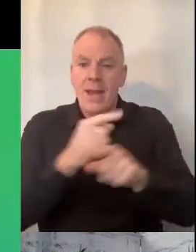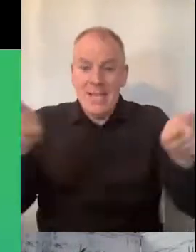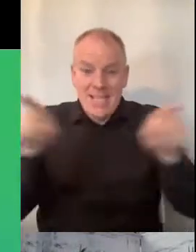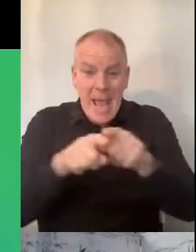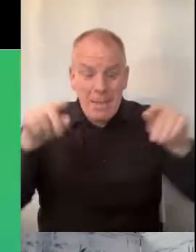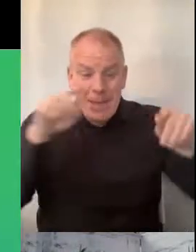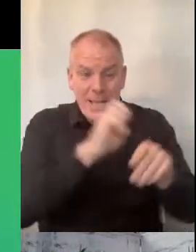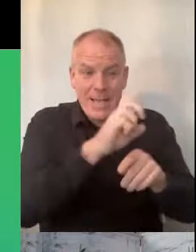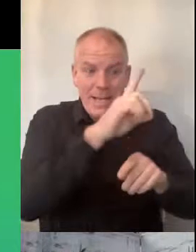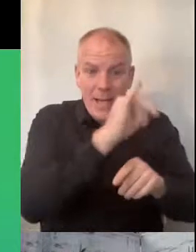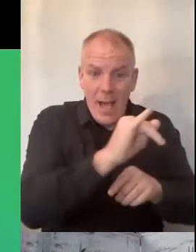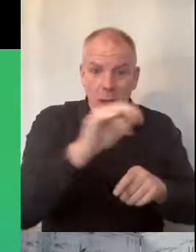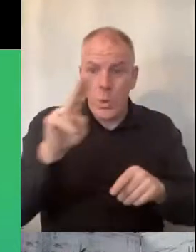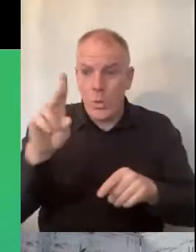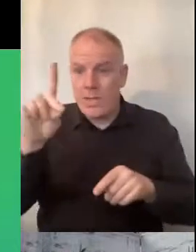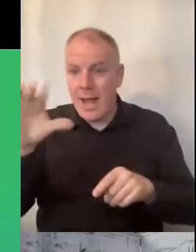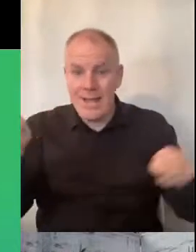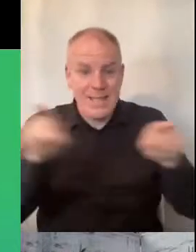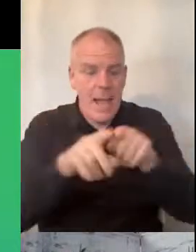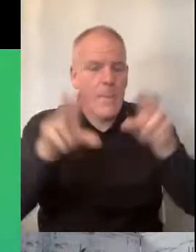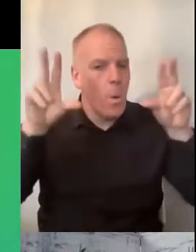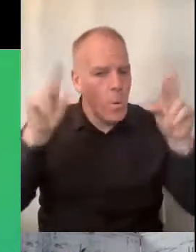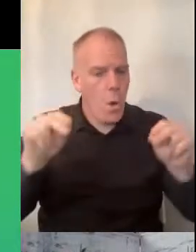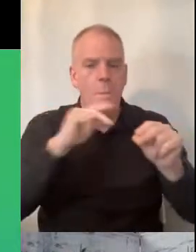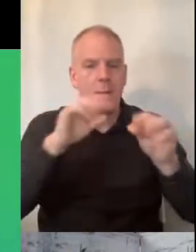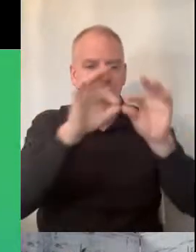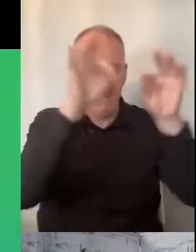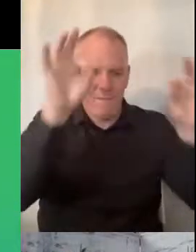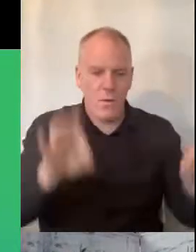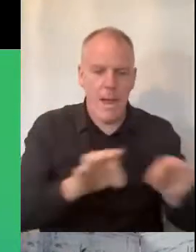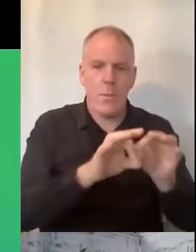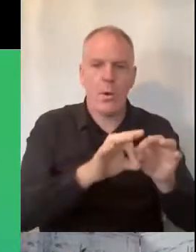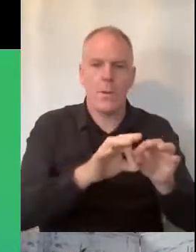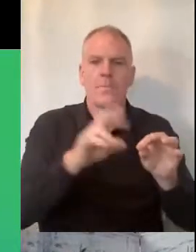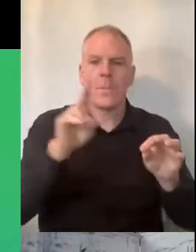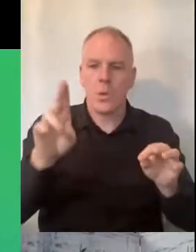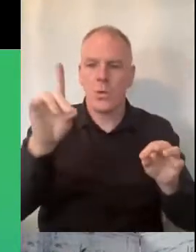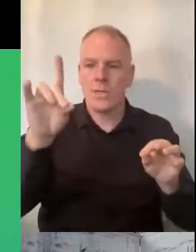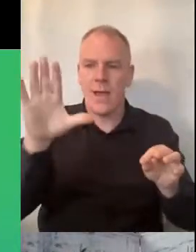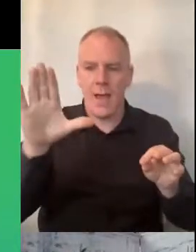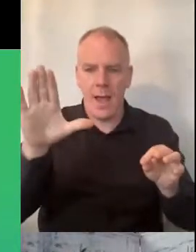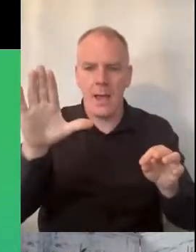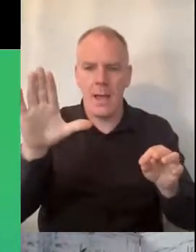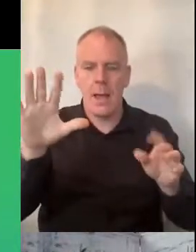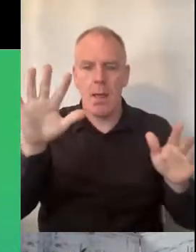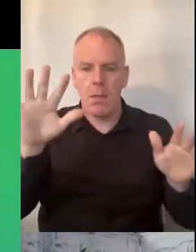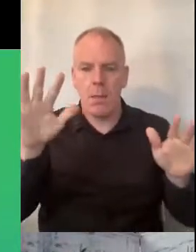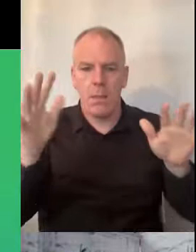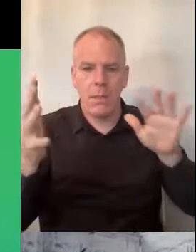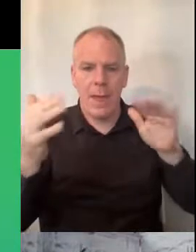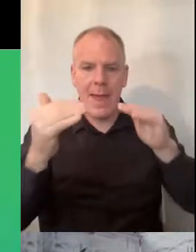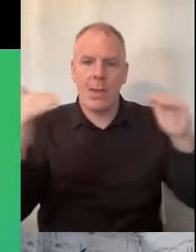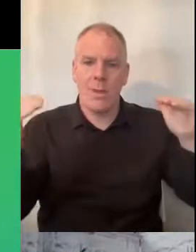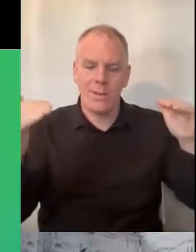but actually the framework of udl is shifting much more towards equity to ensure that all groups